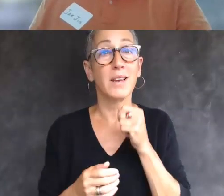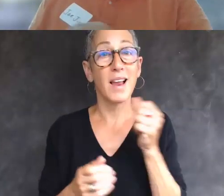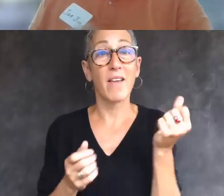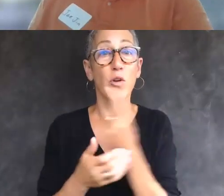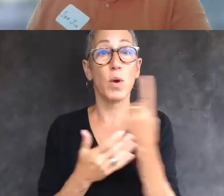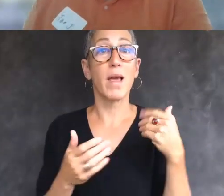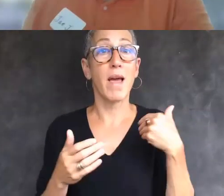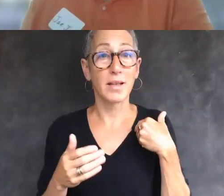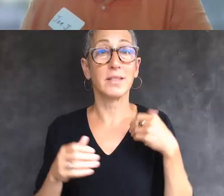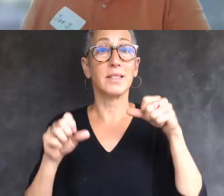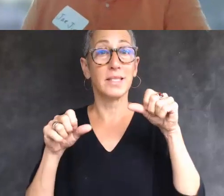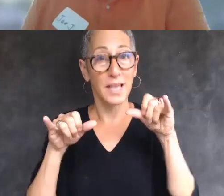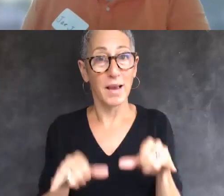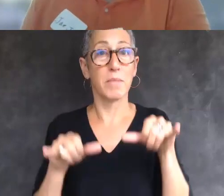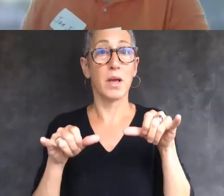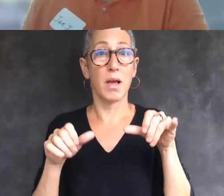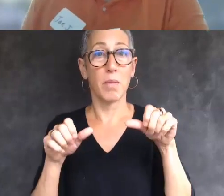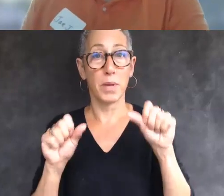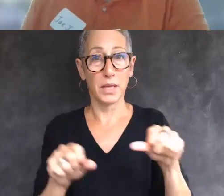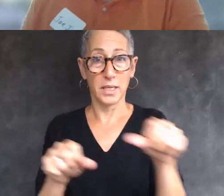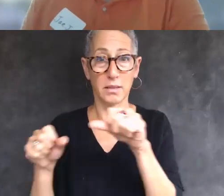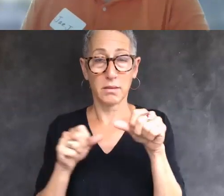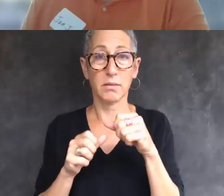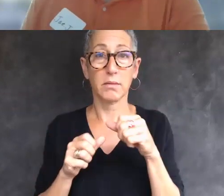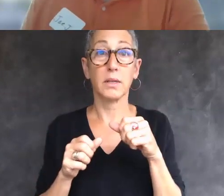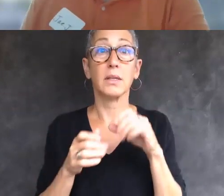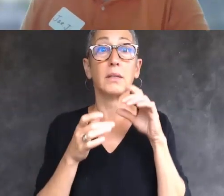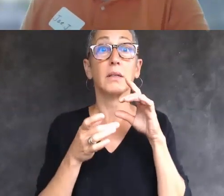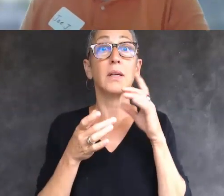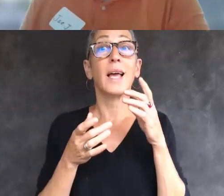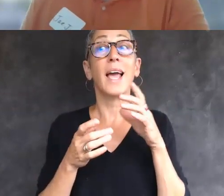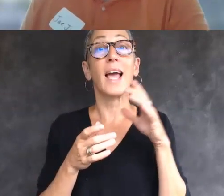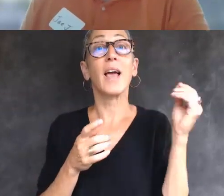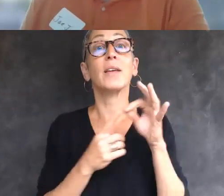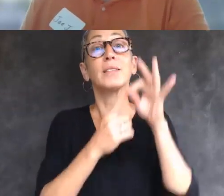in the criminal legal system when there is. So I think two things.